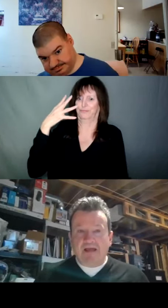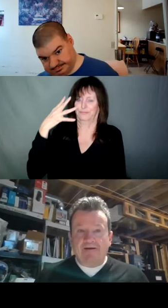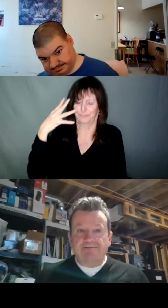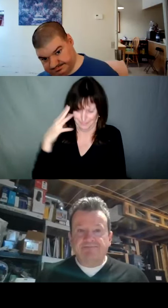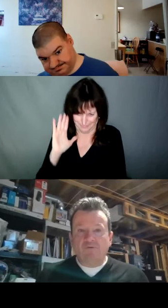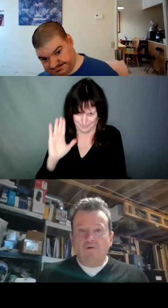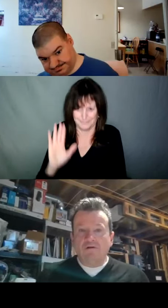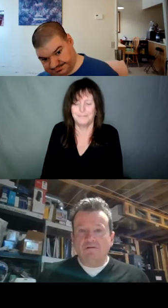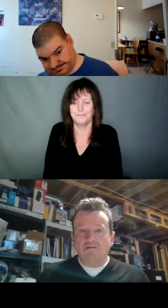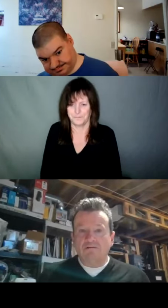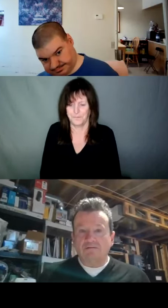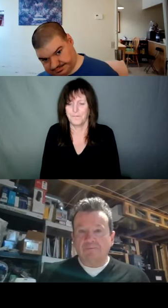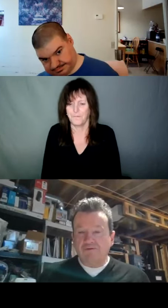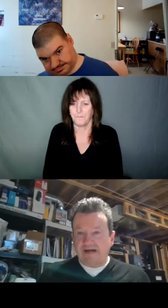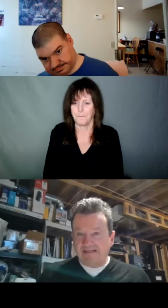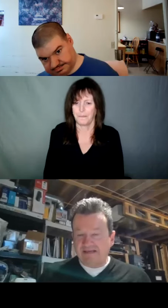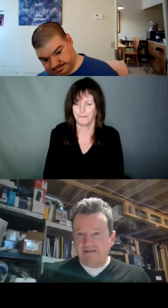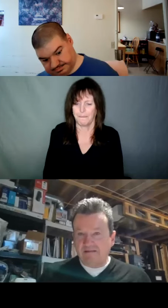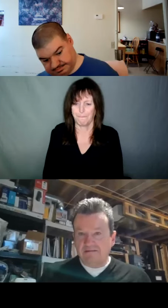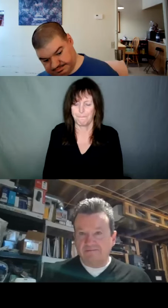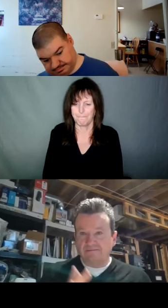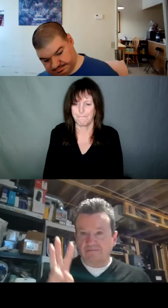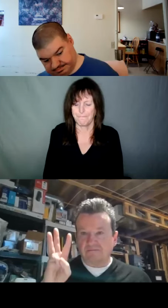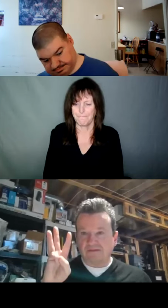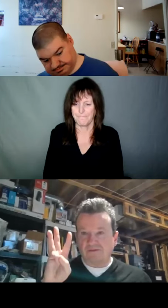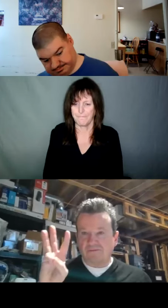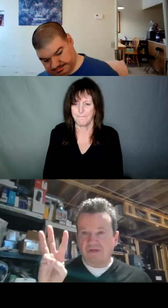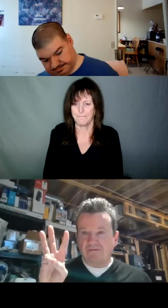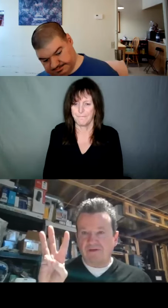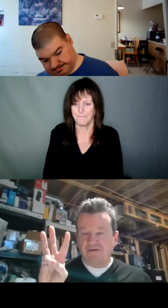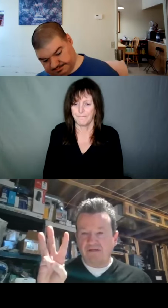» TIM VALYEAR: Thanks Chuck. Can you hear me? My video won 't work. All their ego.